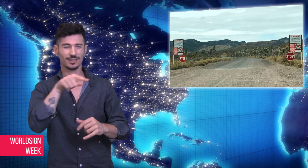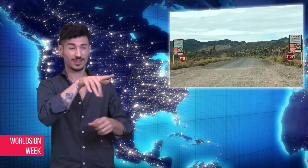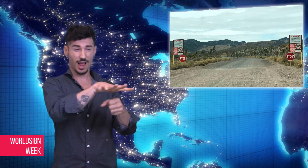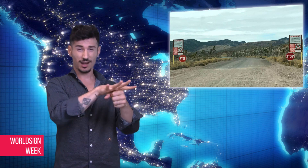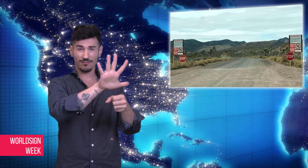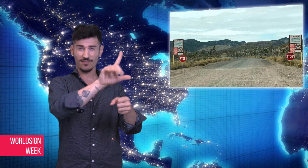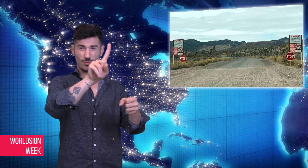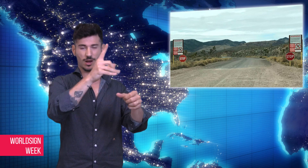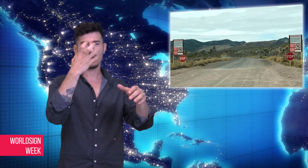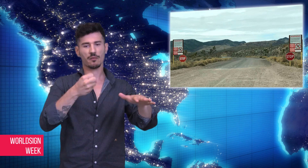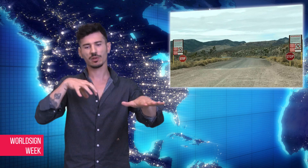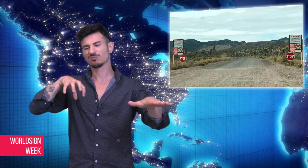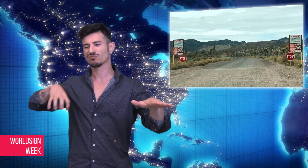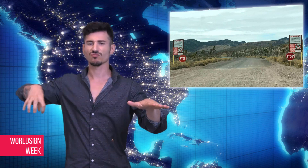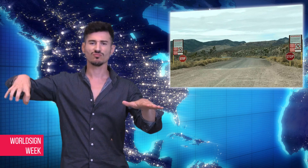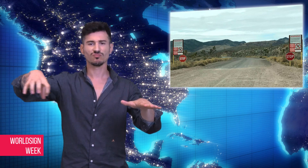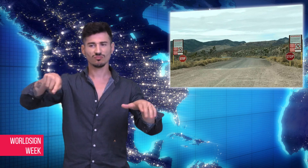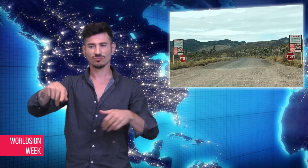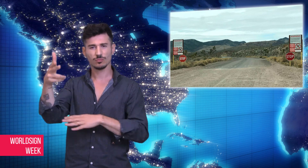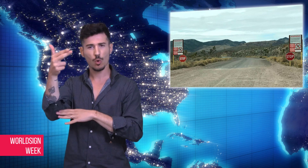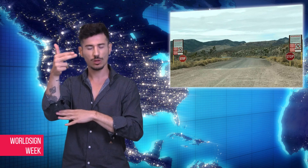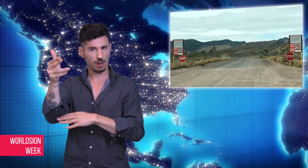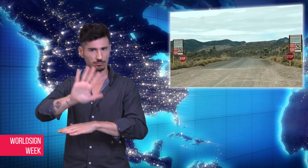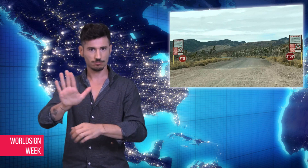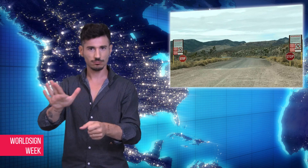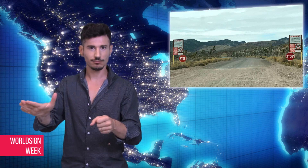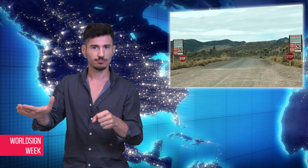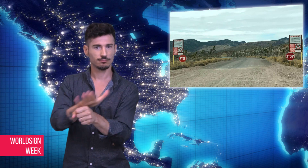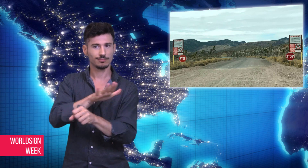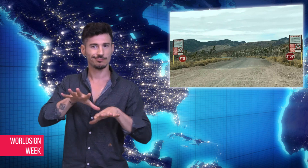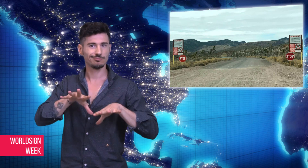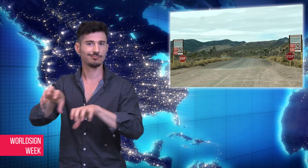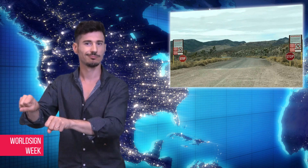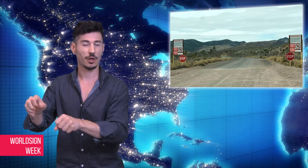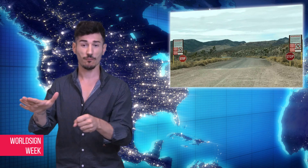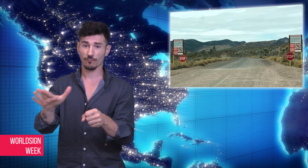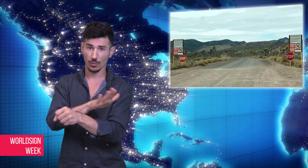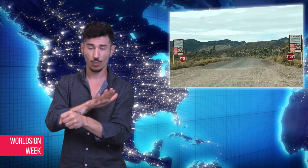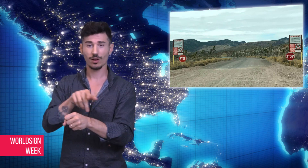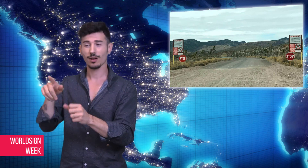violating community guidelines, nearby hotels